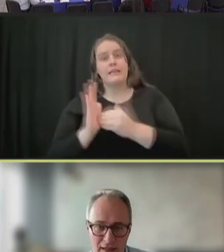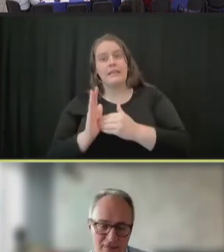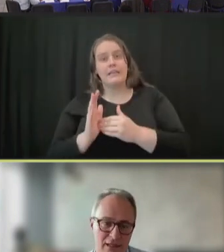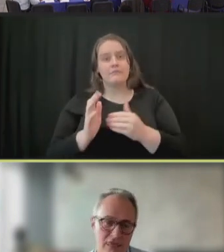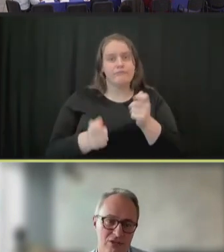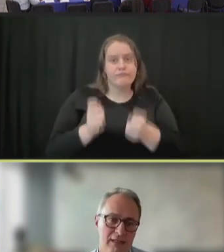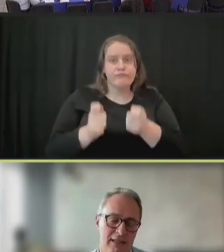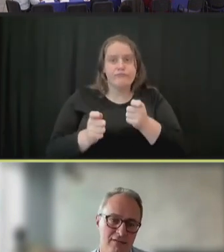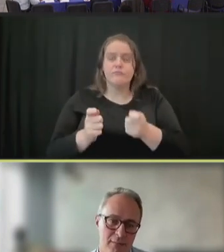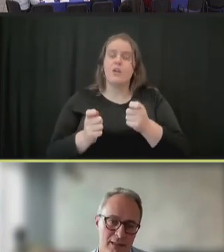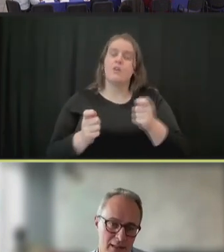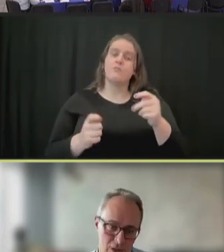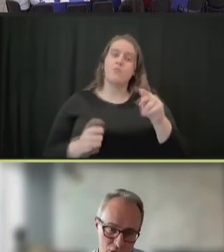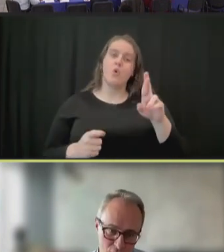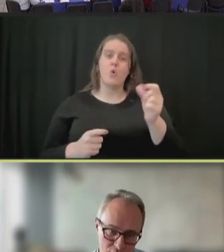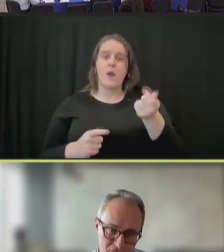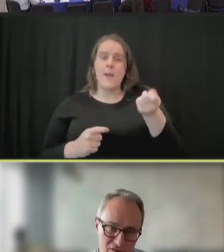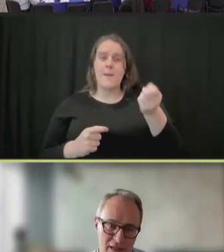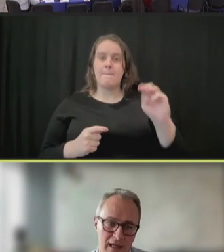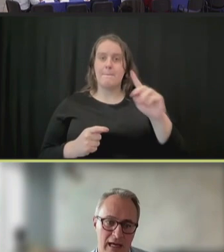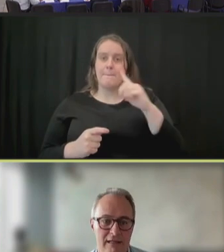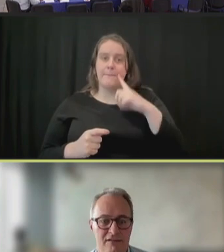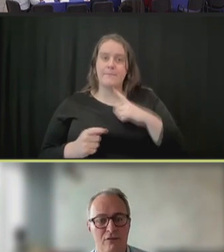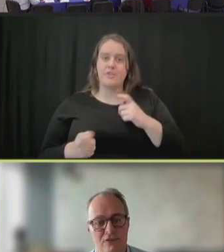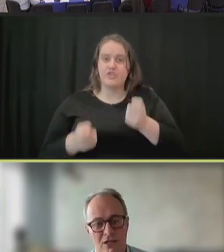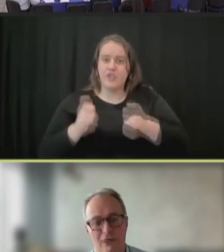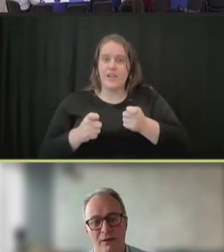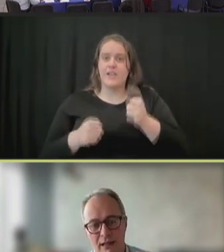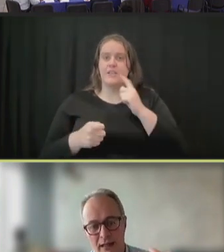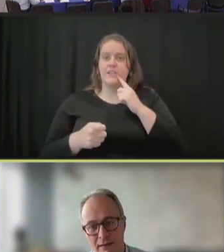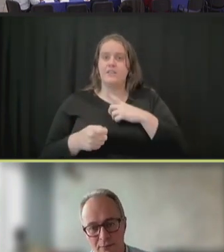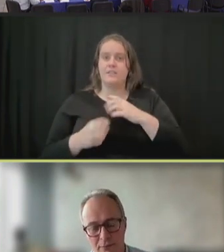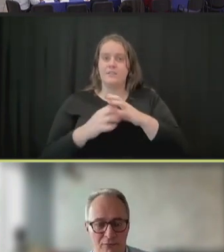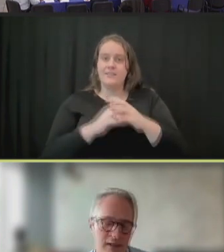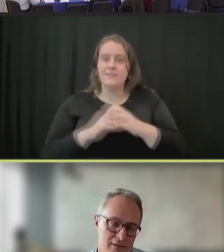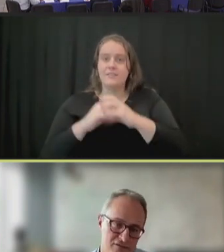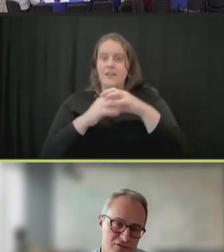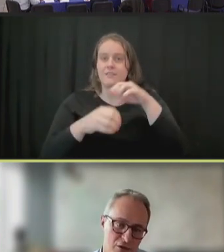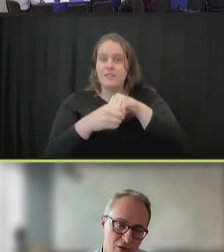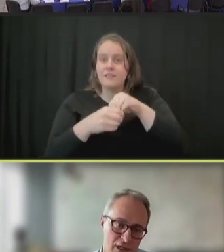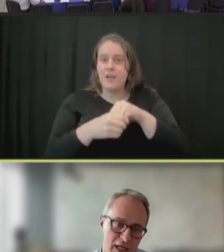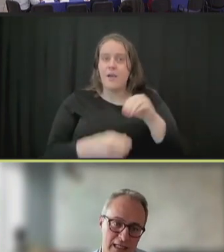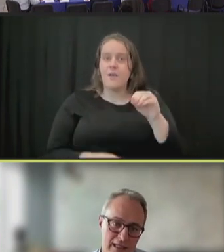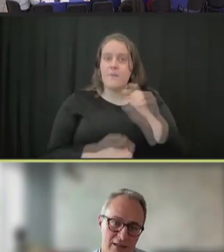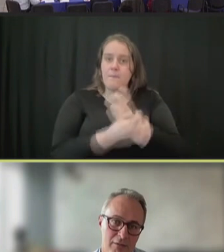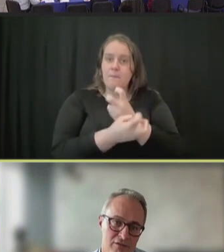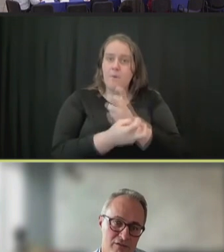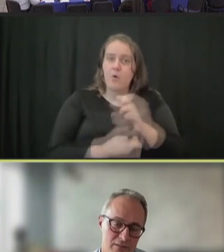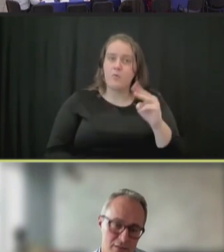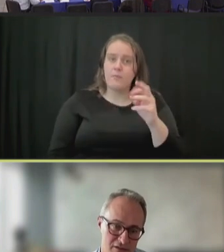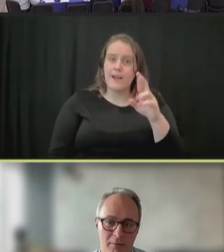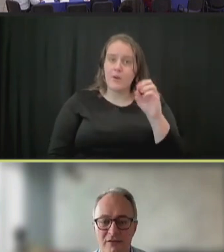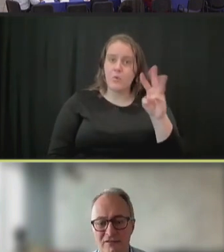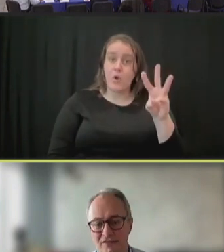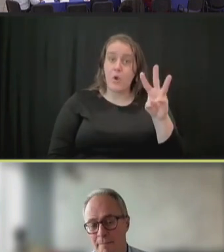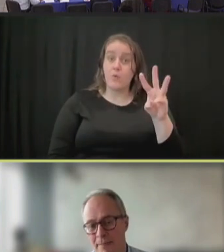vaccination that has been used. And this could generate a very strong innate immune response